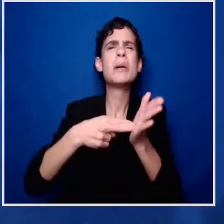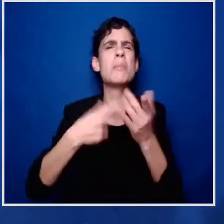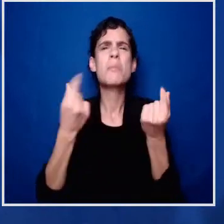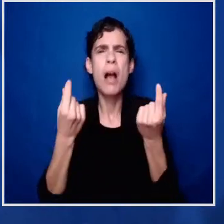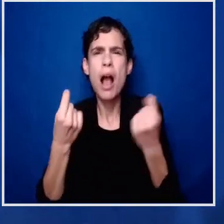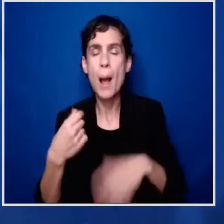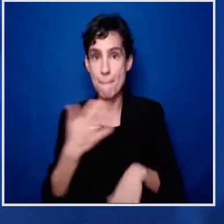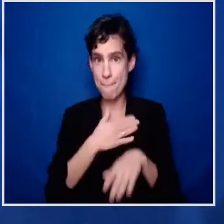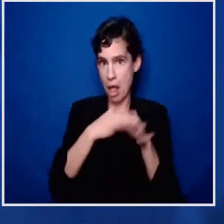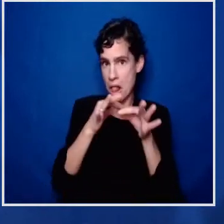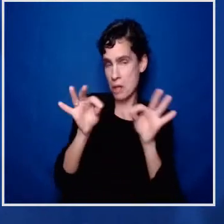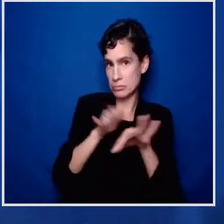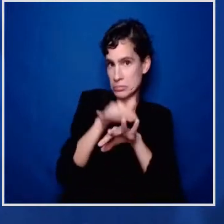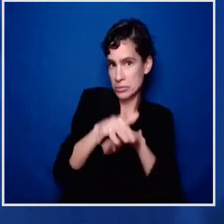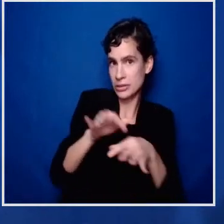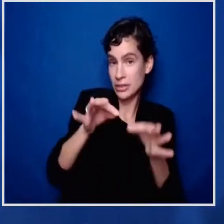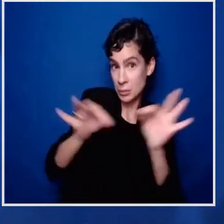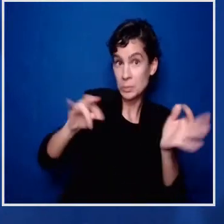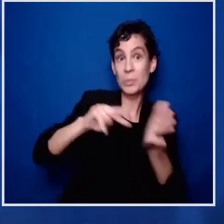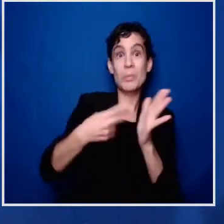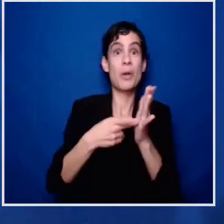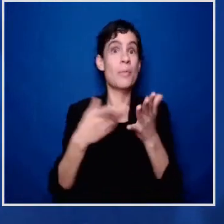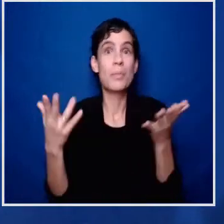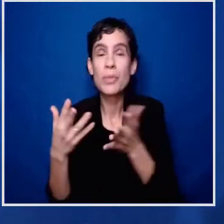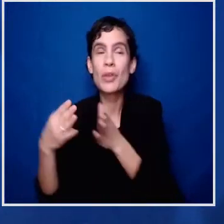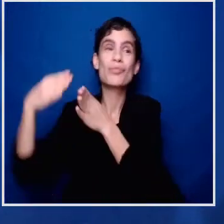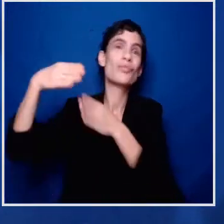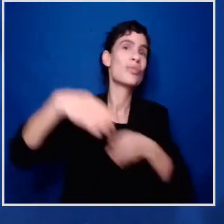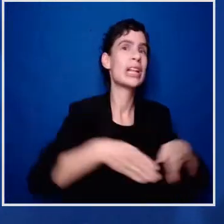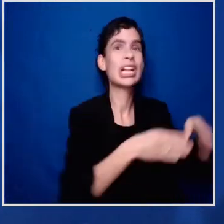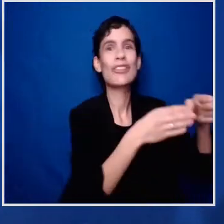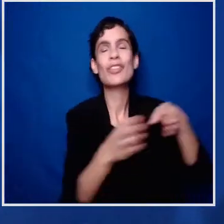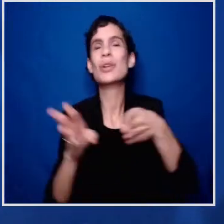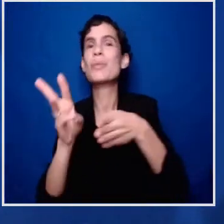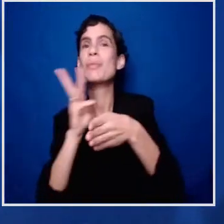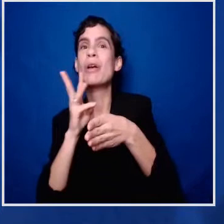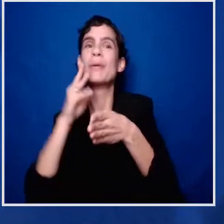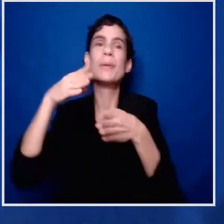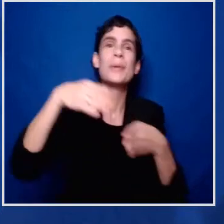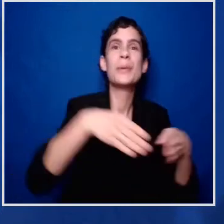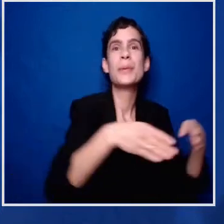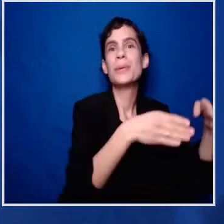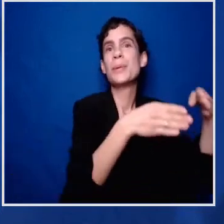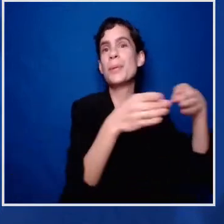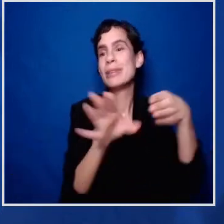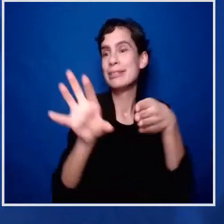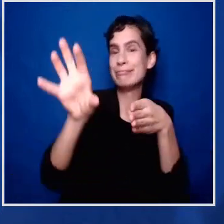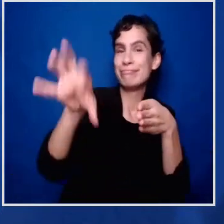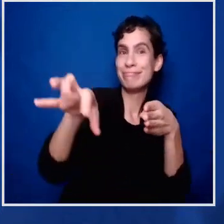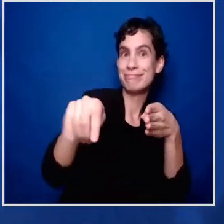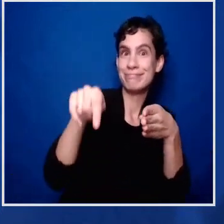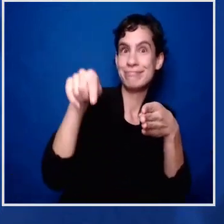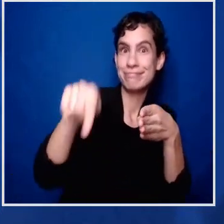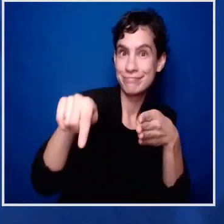IN OUR LANGUAGE, IT MEANS MOUTH OF THE WASH, A PLACE WHERE THE